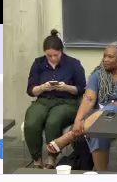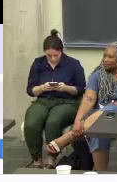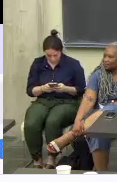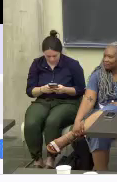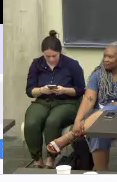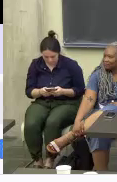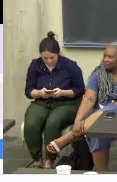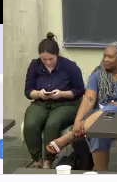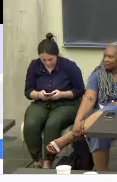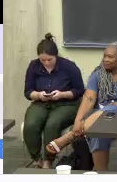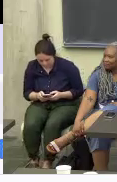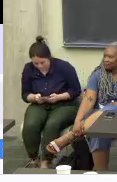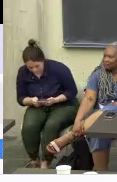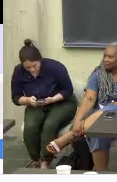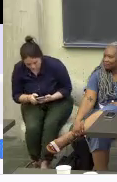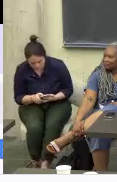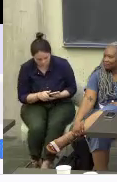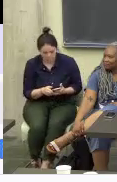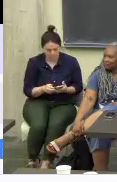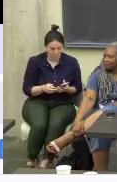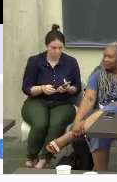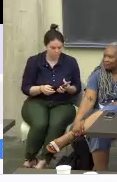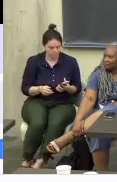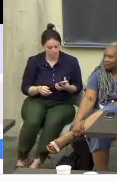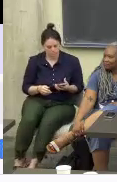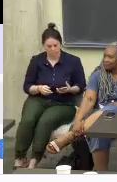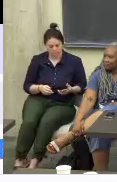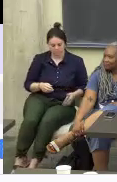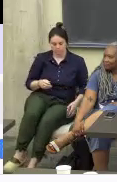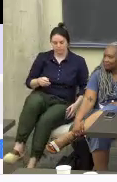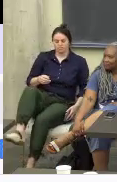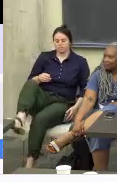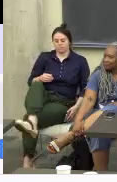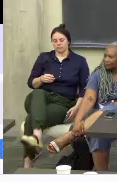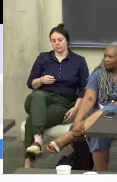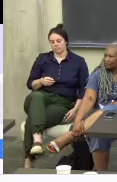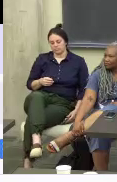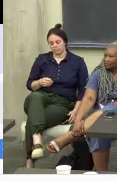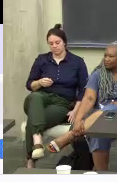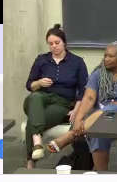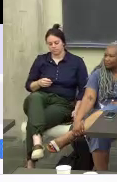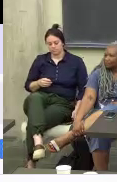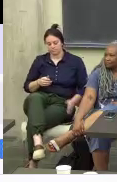the incentive? Is the incentive do the right thing? Is the incentive Empathy, I think we've all